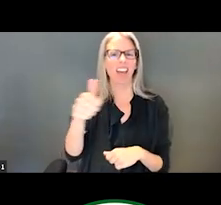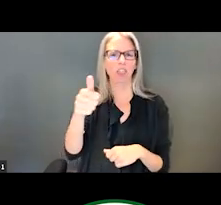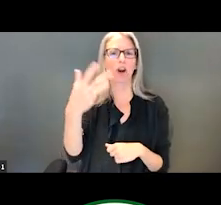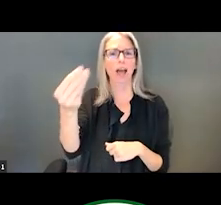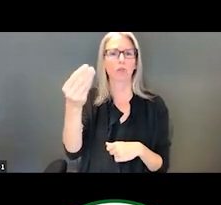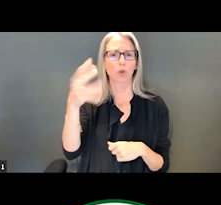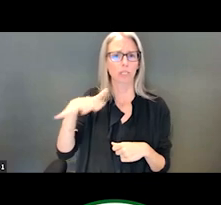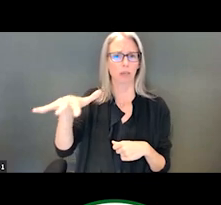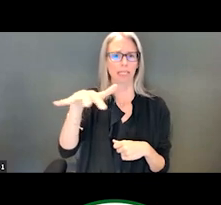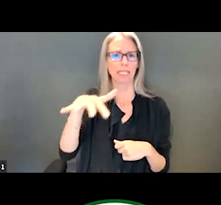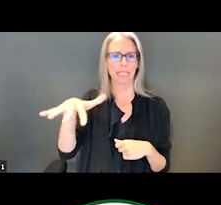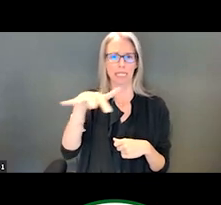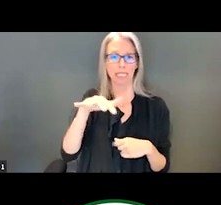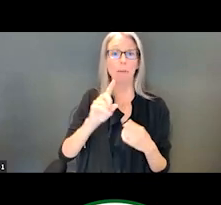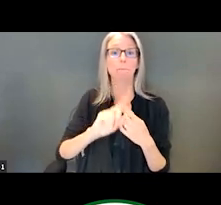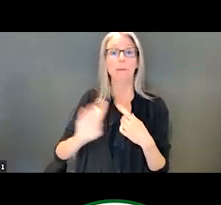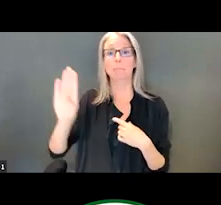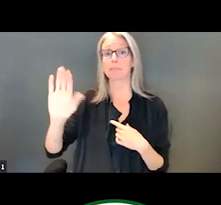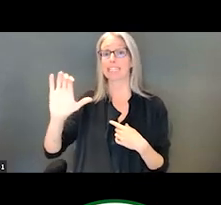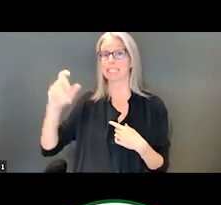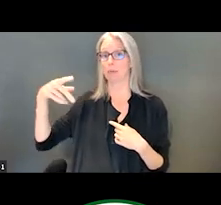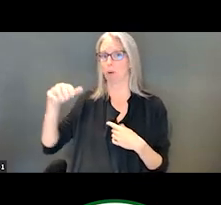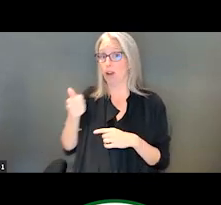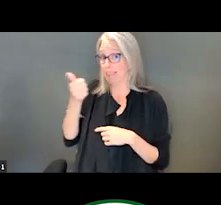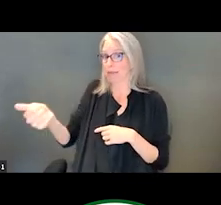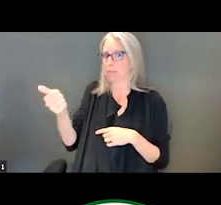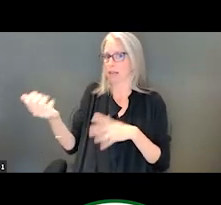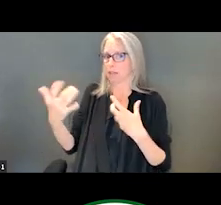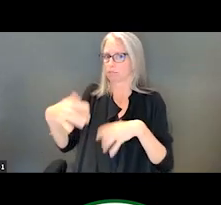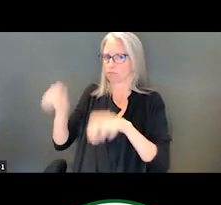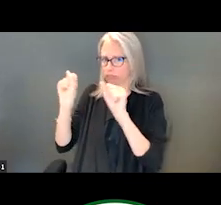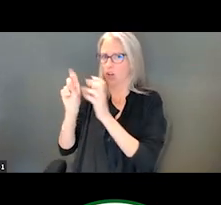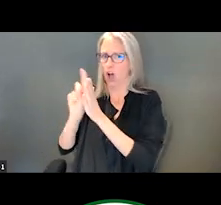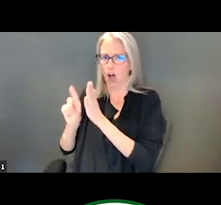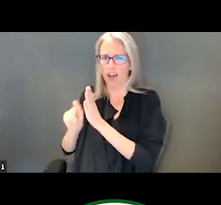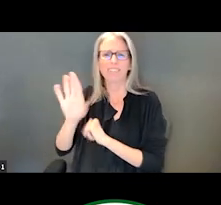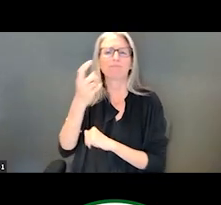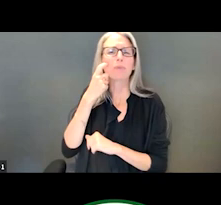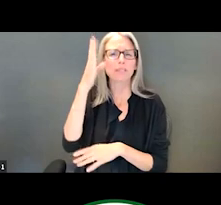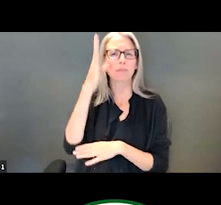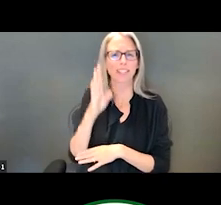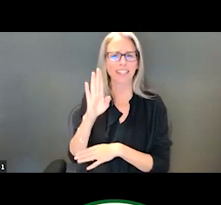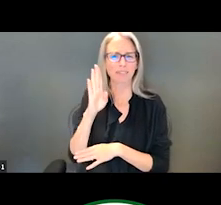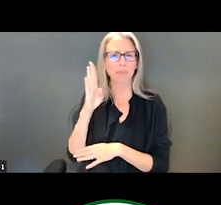reaudit spaces. So the outdoor tourism and rec spaces, that we audited are outside of,